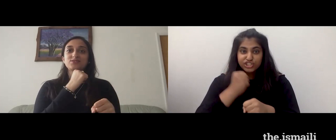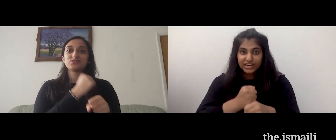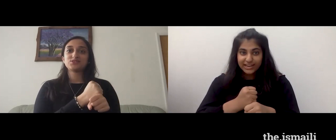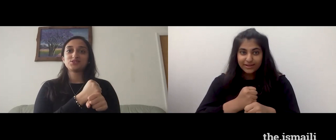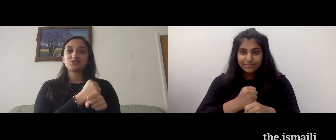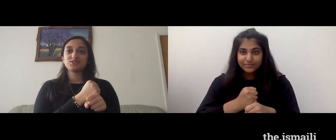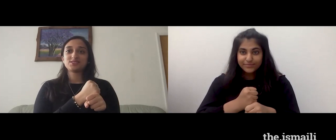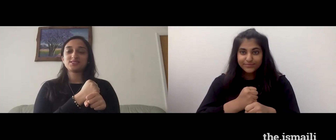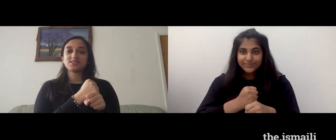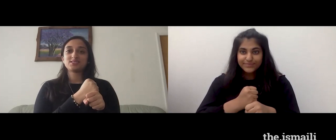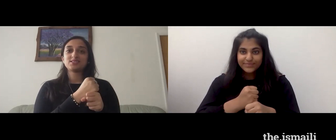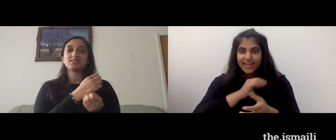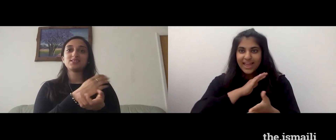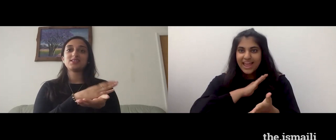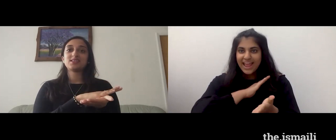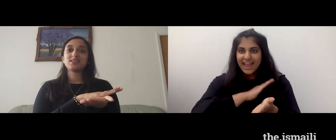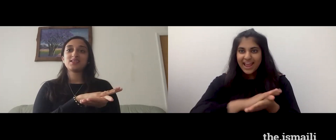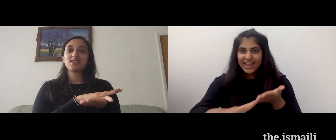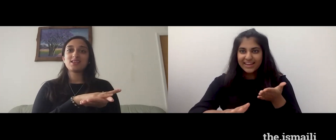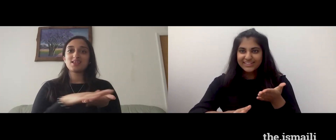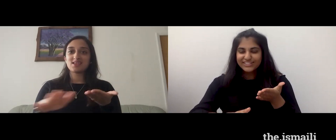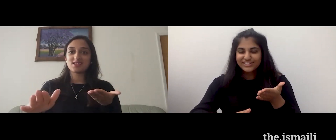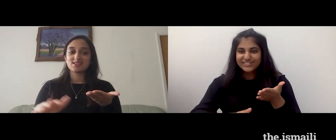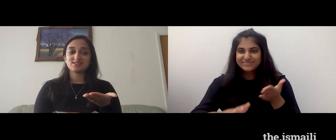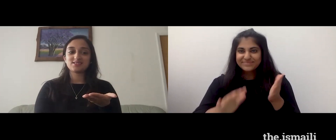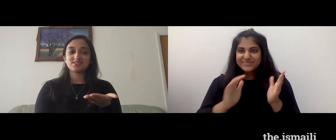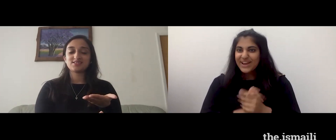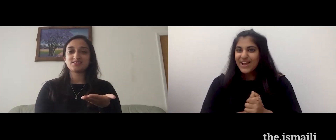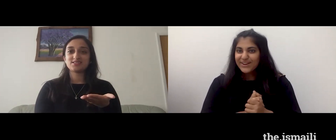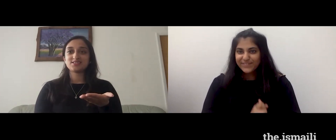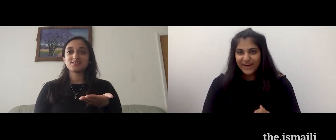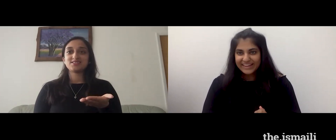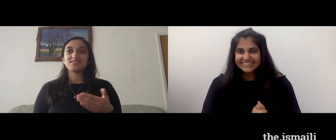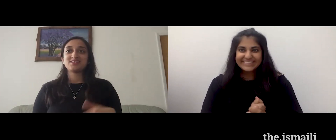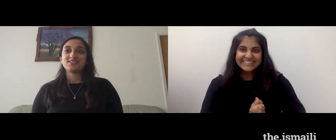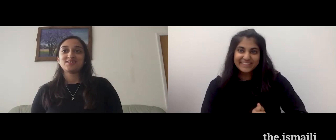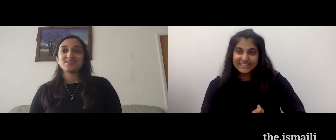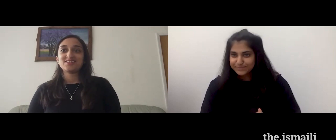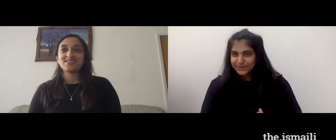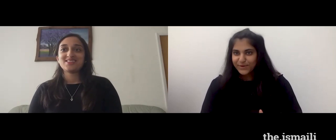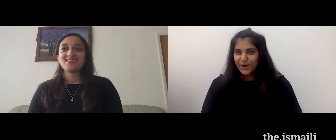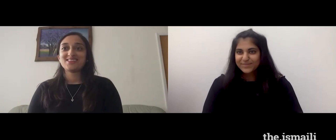"F, G, H" Great. Let's move on.